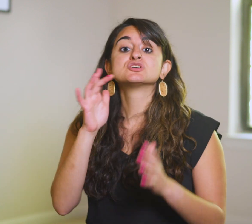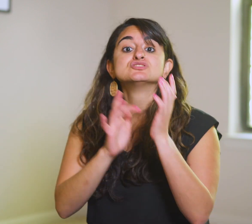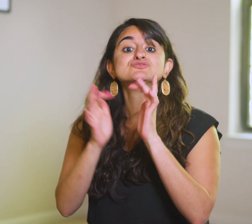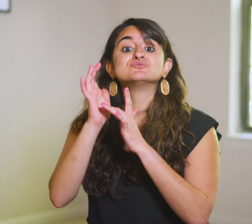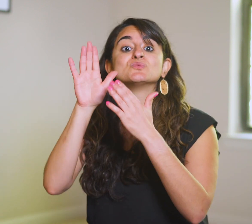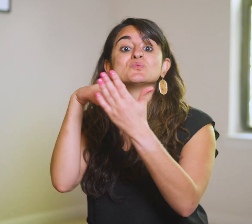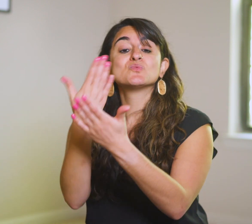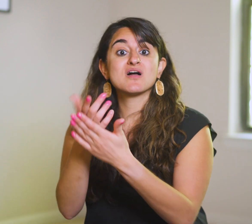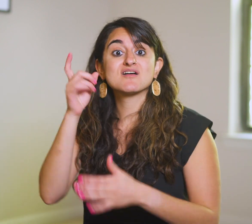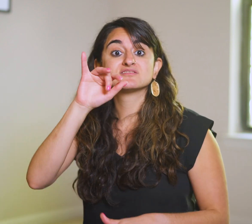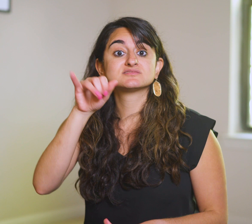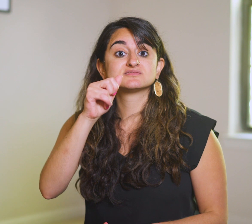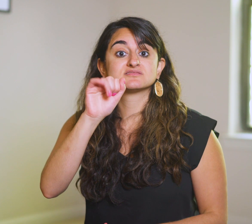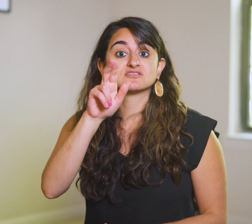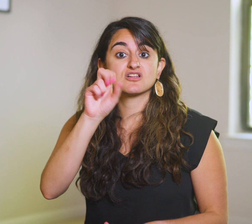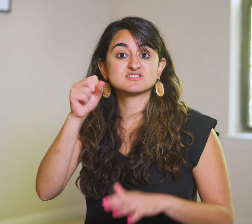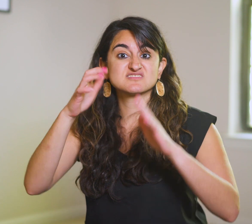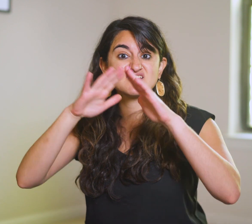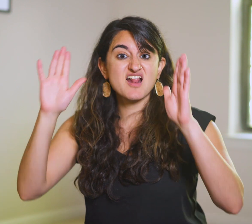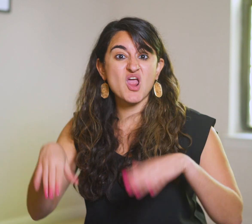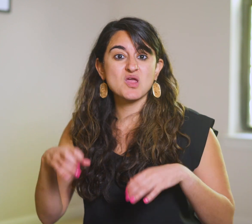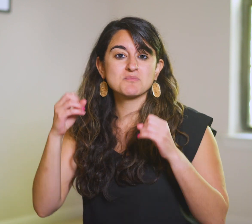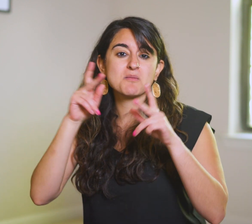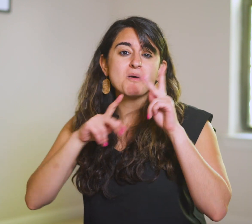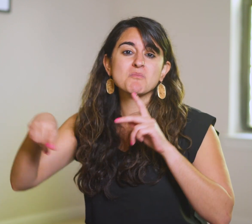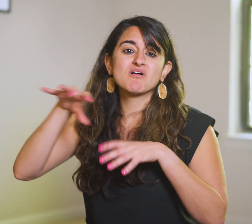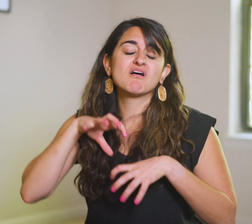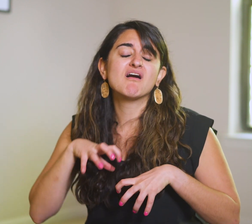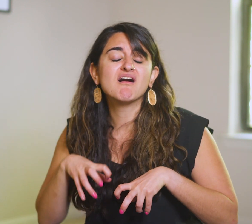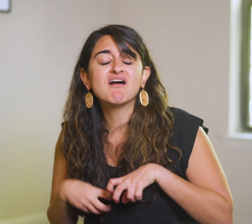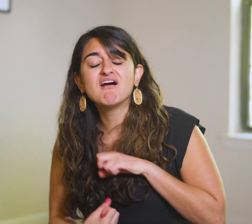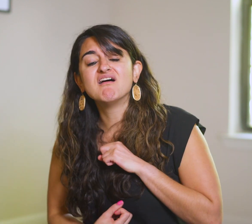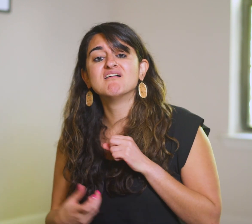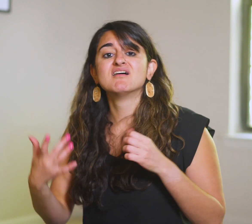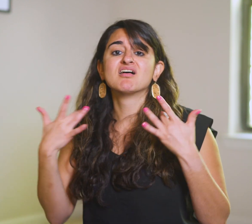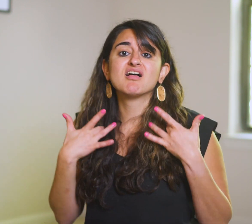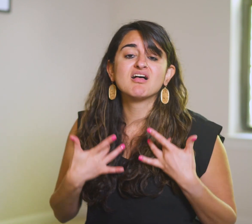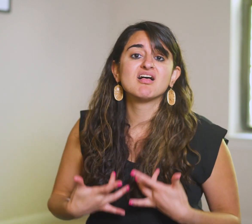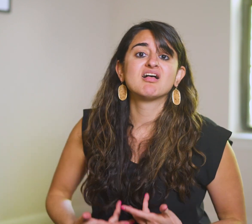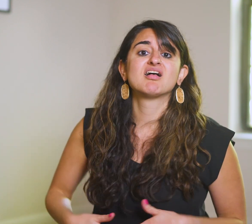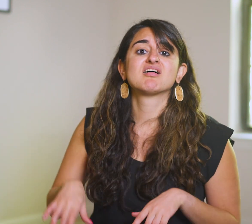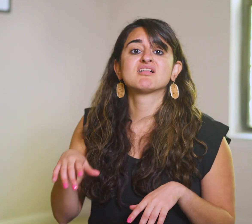When Jesus arrives at Jairus’ house mourners are wailing.